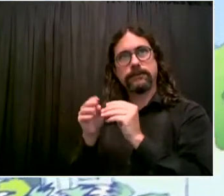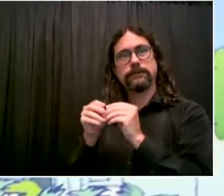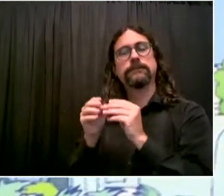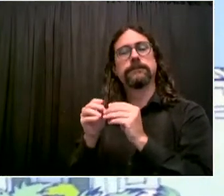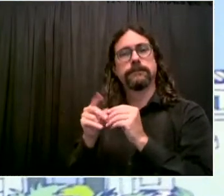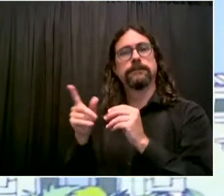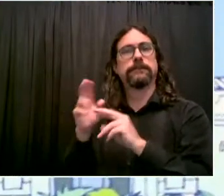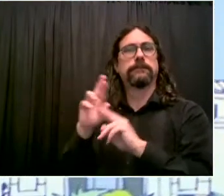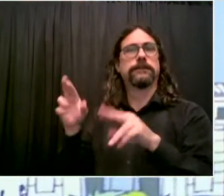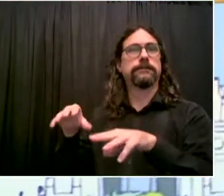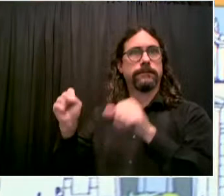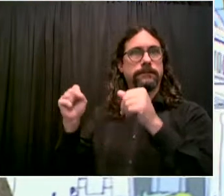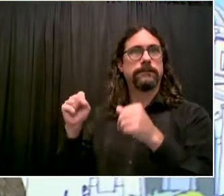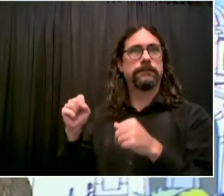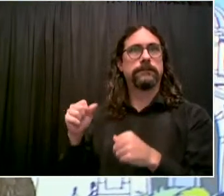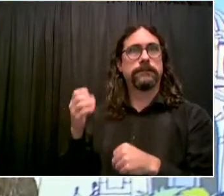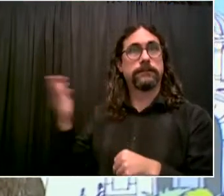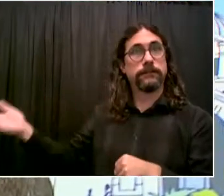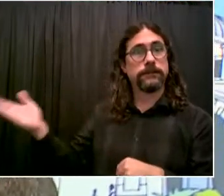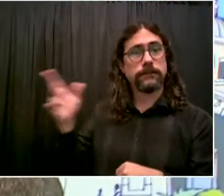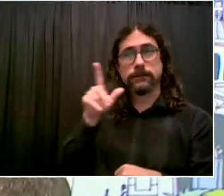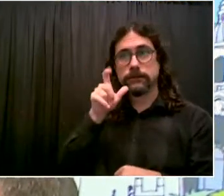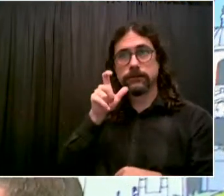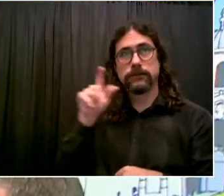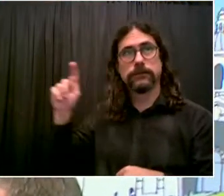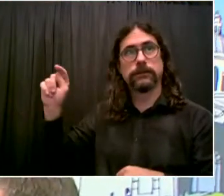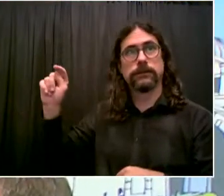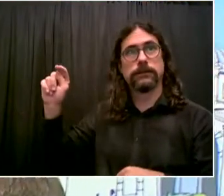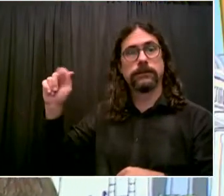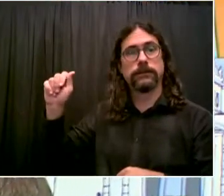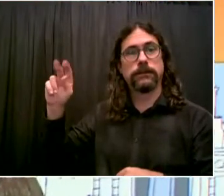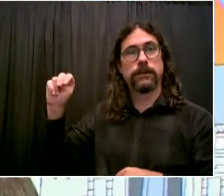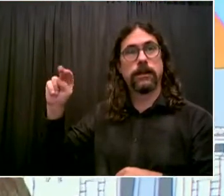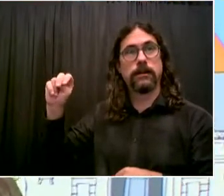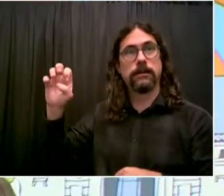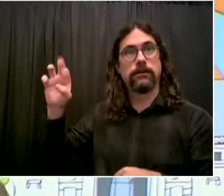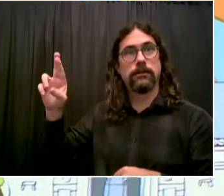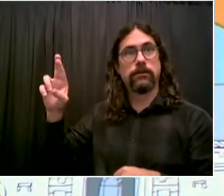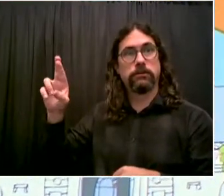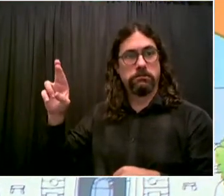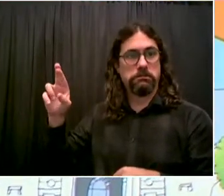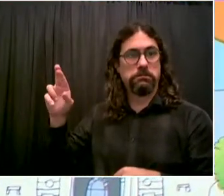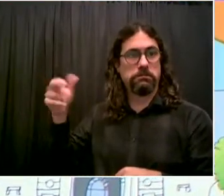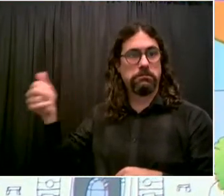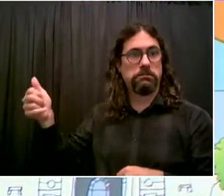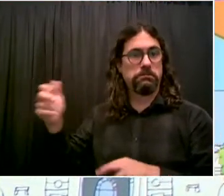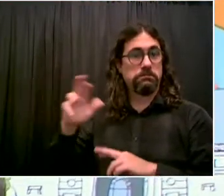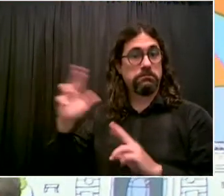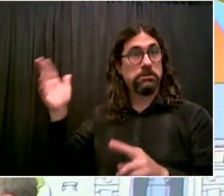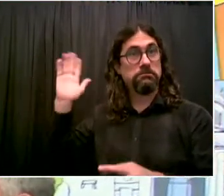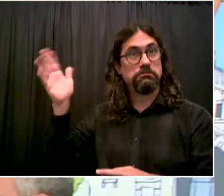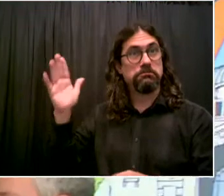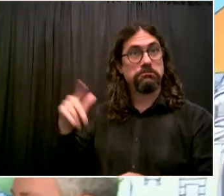I WANT TO TNKHA EVERYONE FOR THE APARTMENT OF WORKER PROTECTION. I WANT YOU TO HEAR HER STORY DIRECTLY.